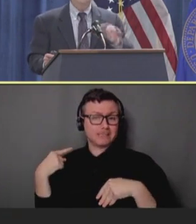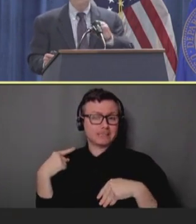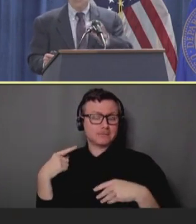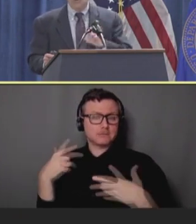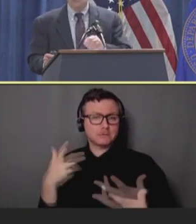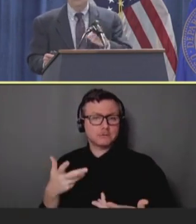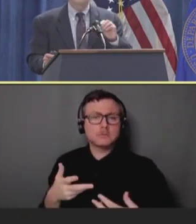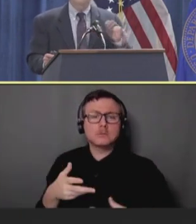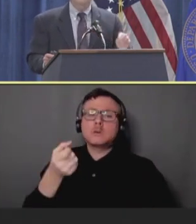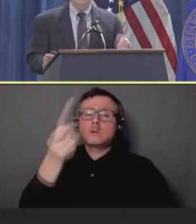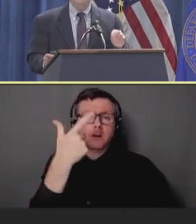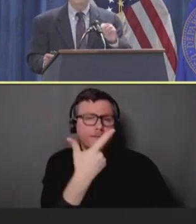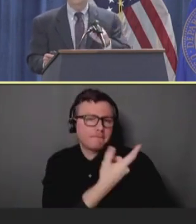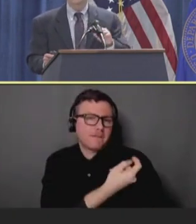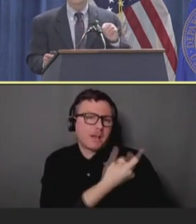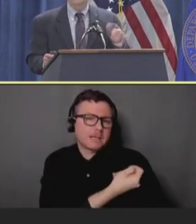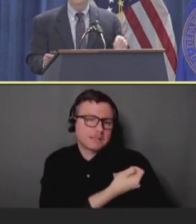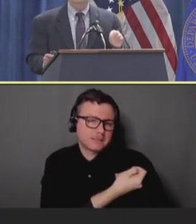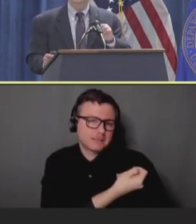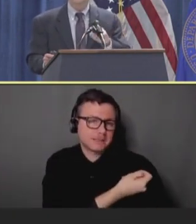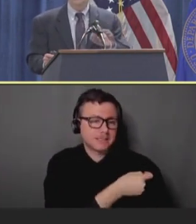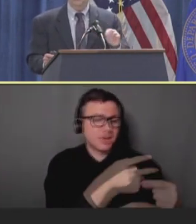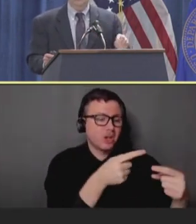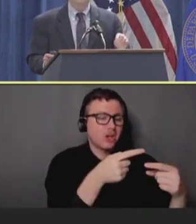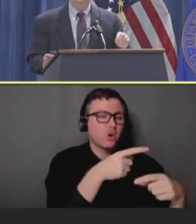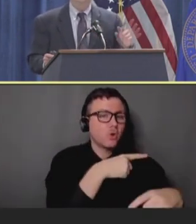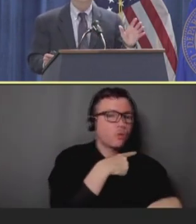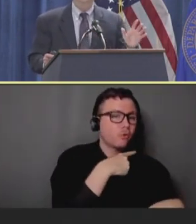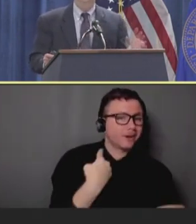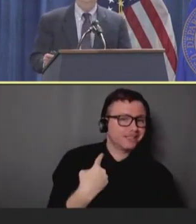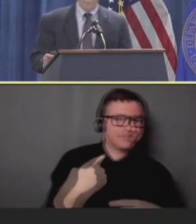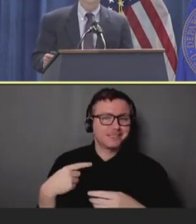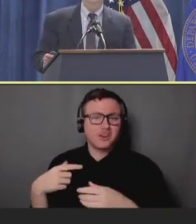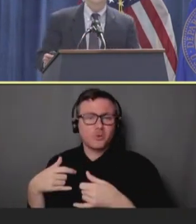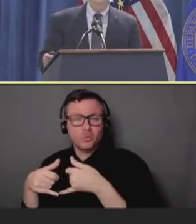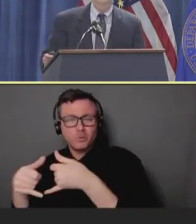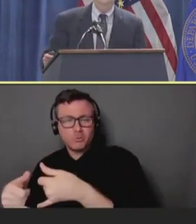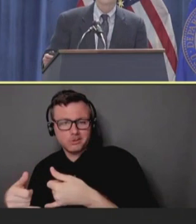Vaccines are always a matter of risk versus reward, including the polio vaccine.